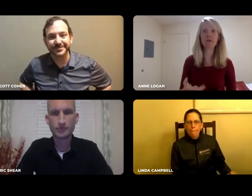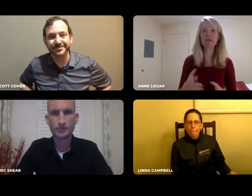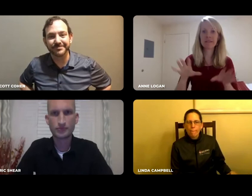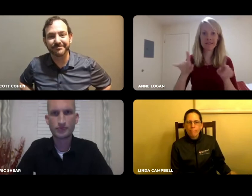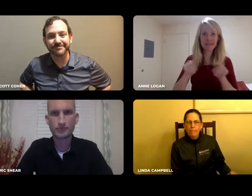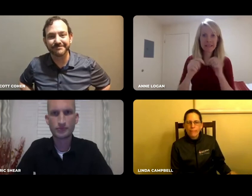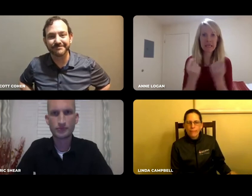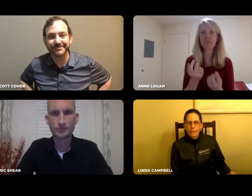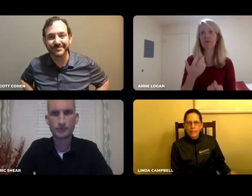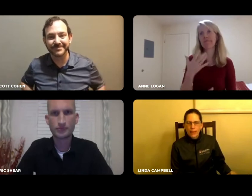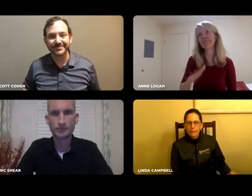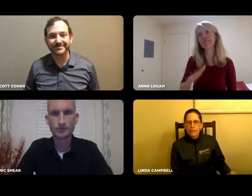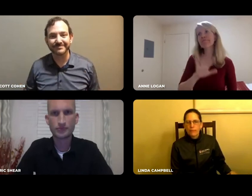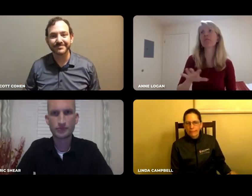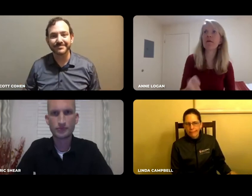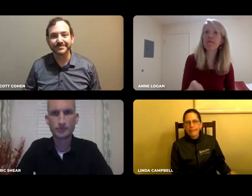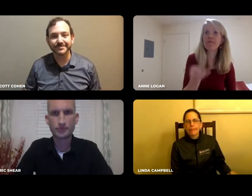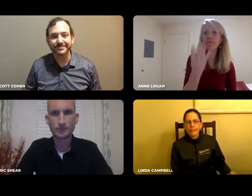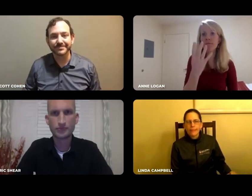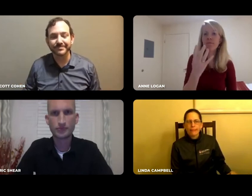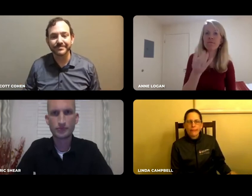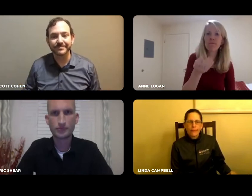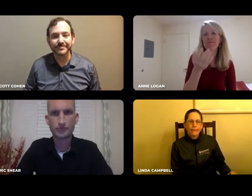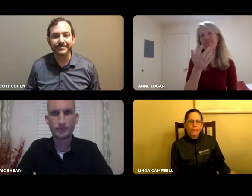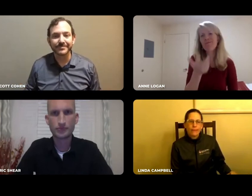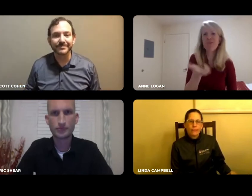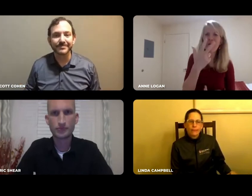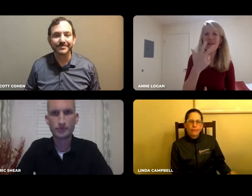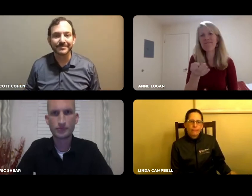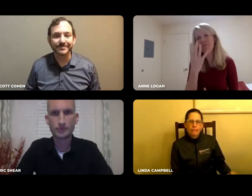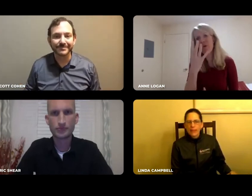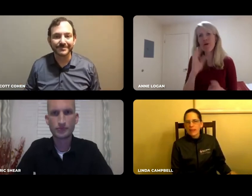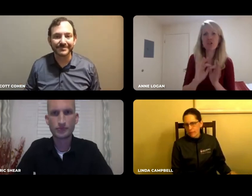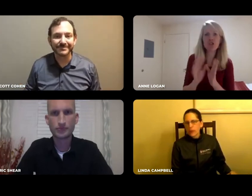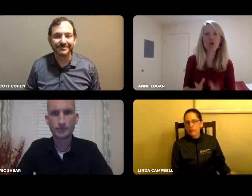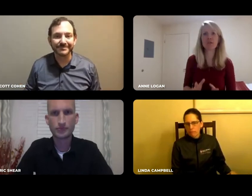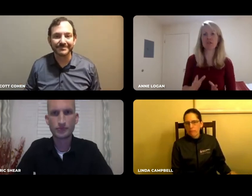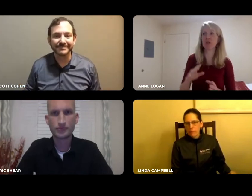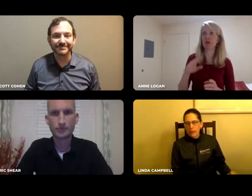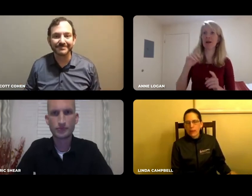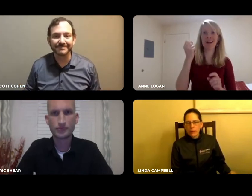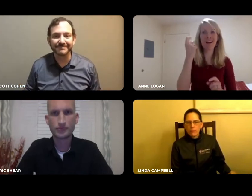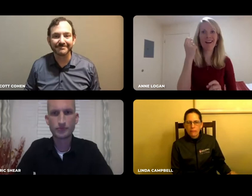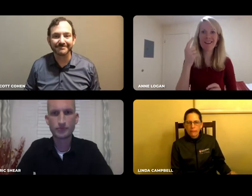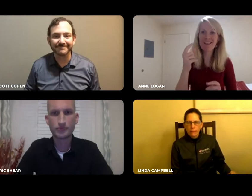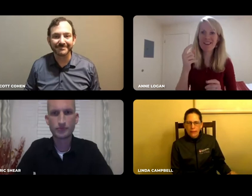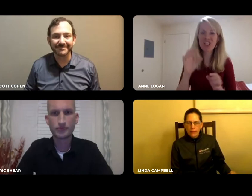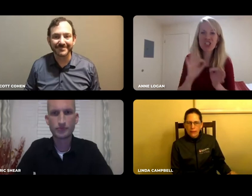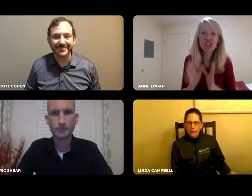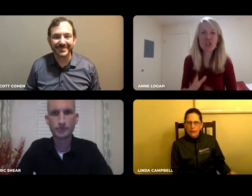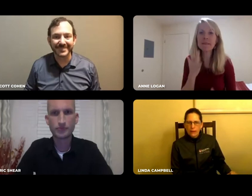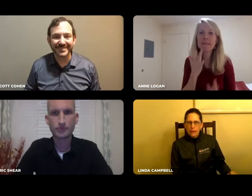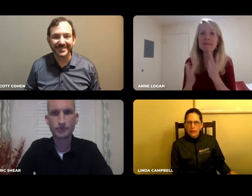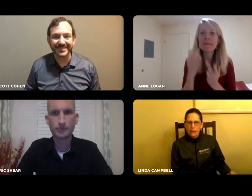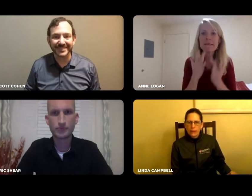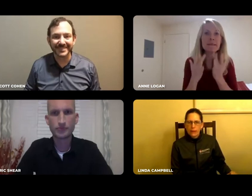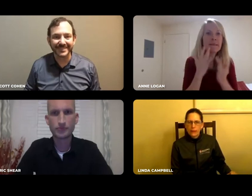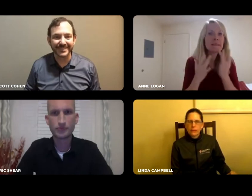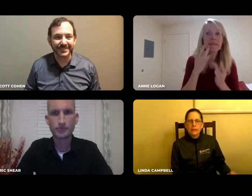I have a team of 3-4 interpreters. But interpreters are hard to find.